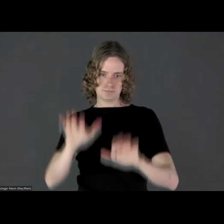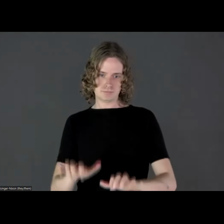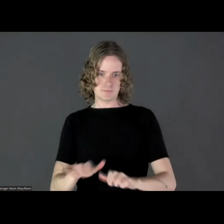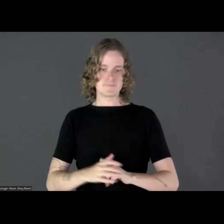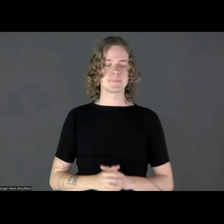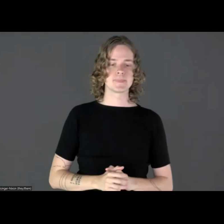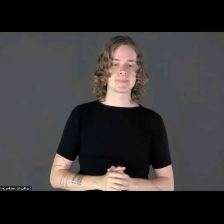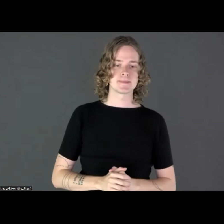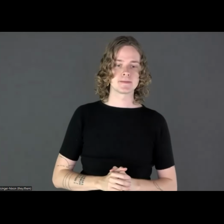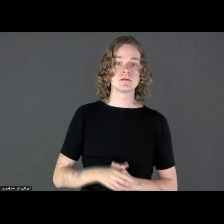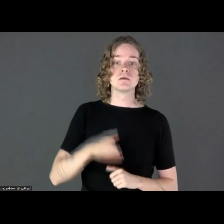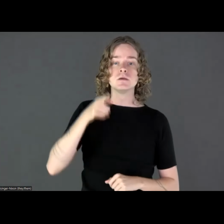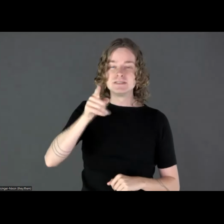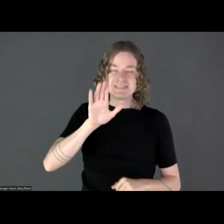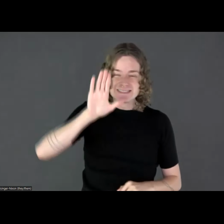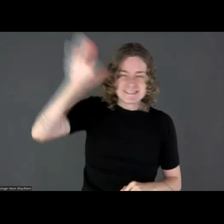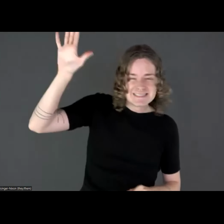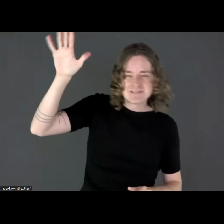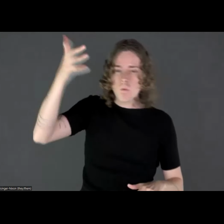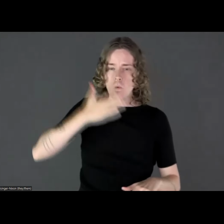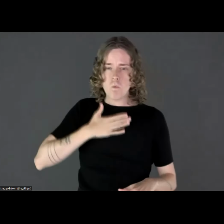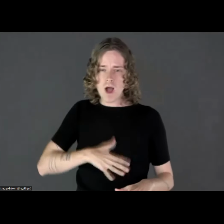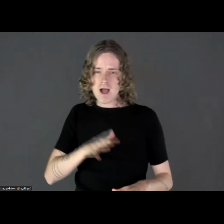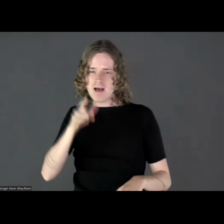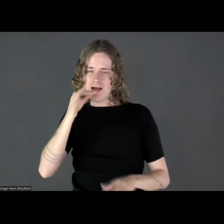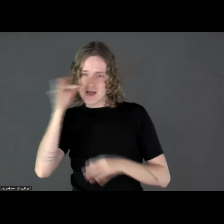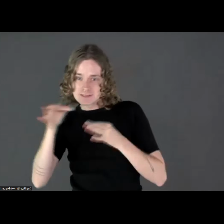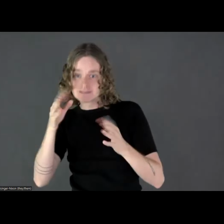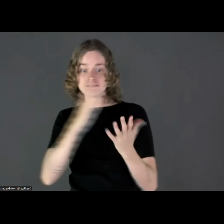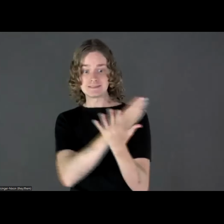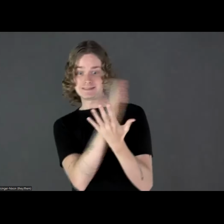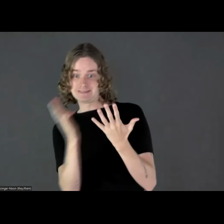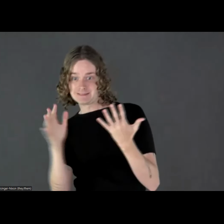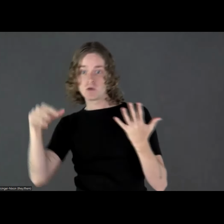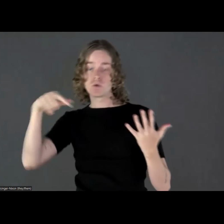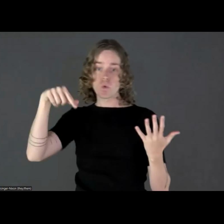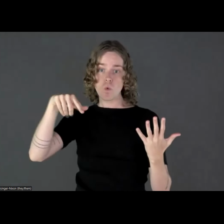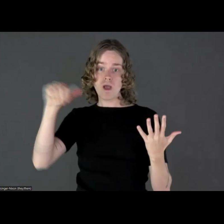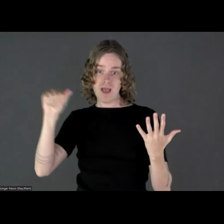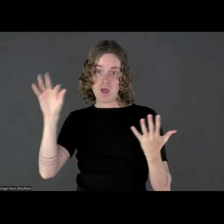advance using the chat box. So our logistics team can enable the function for you to speak.